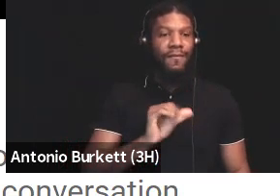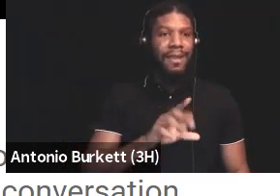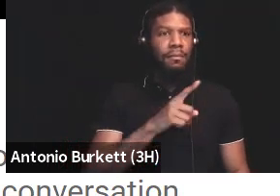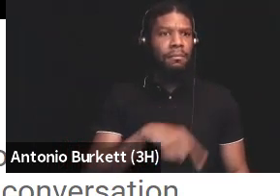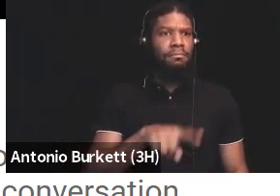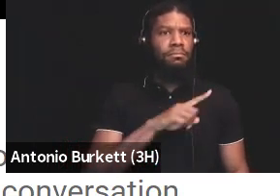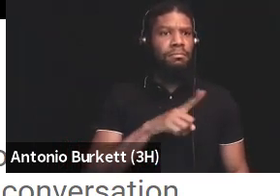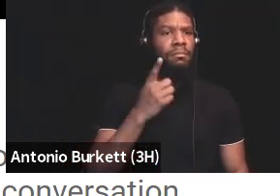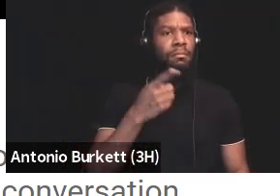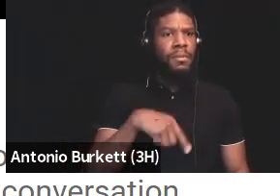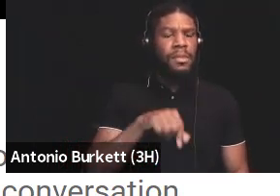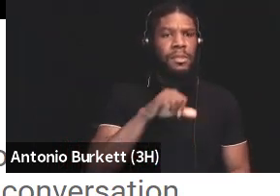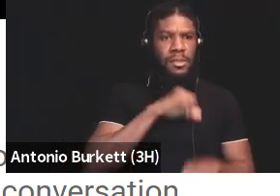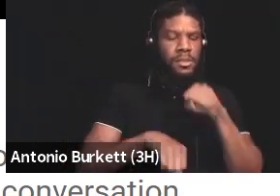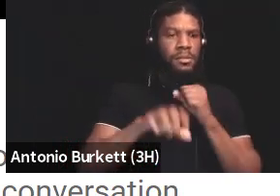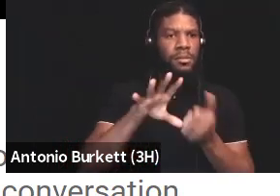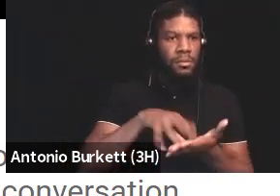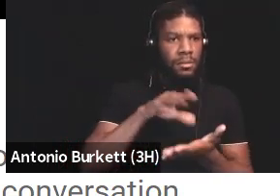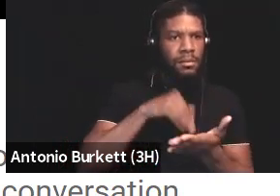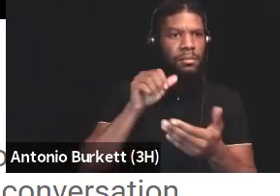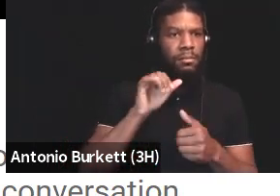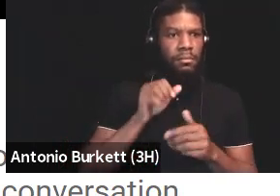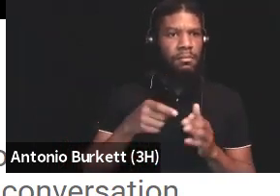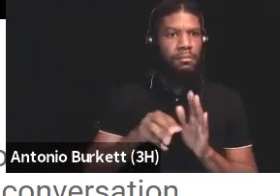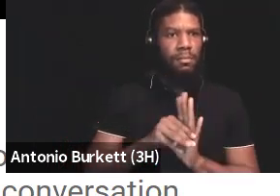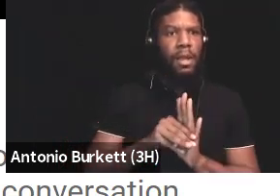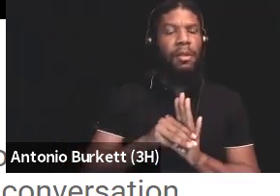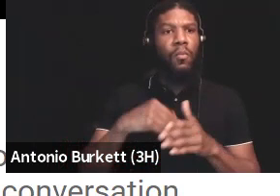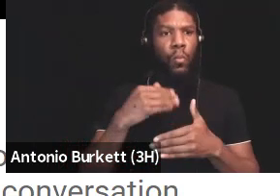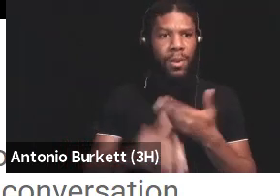through that modeling and through that process-- how to do it with their students as well.